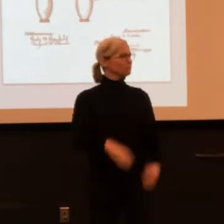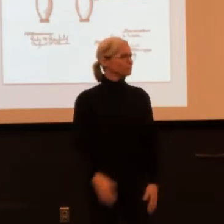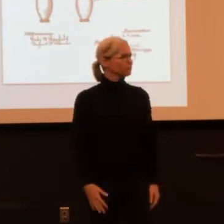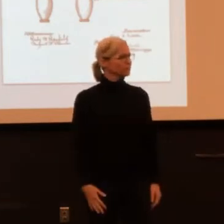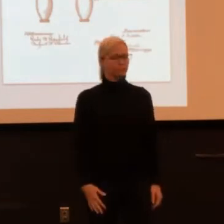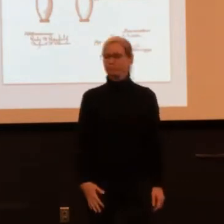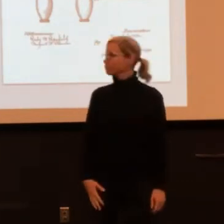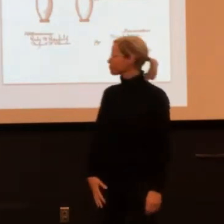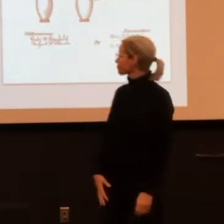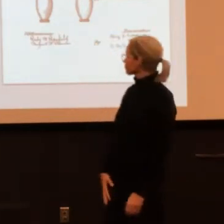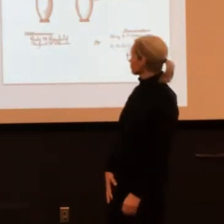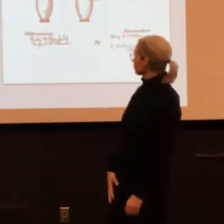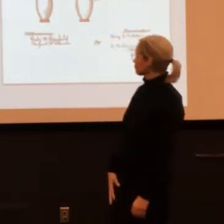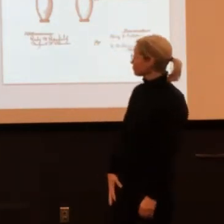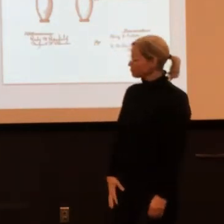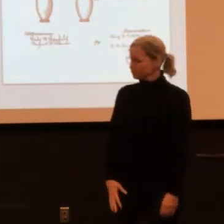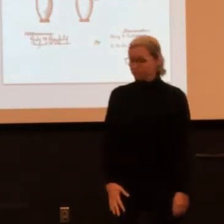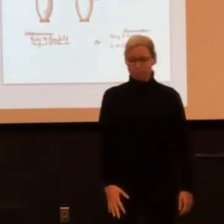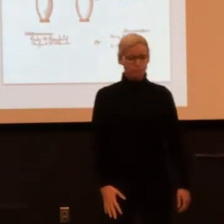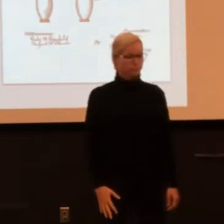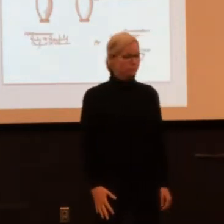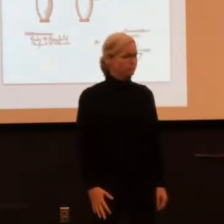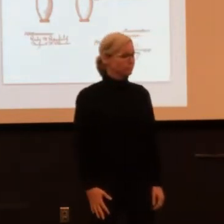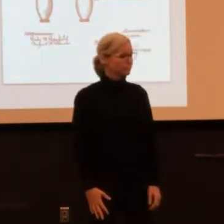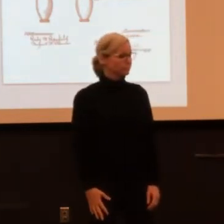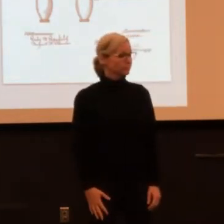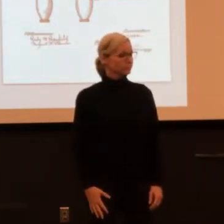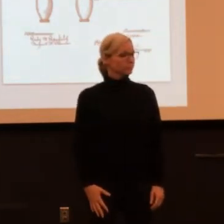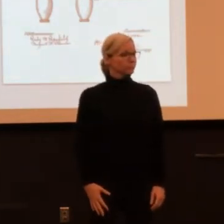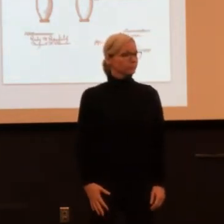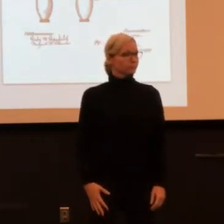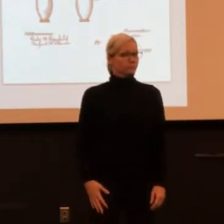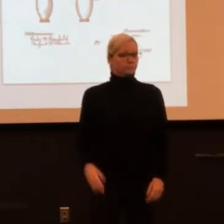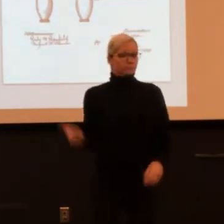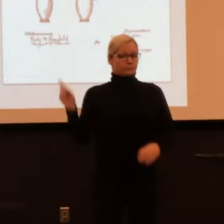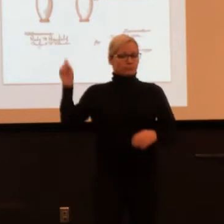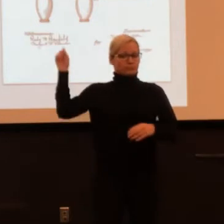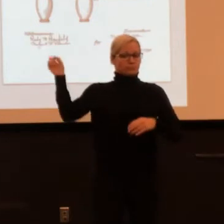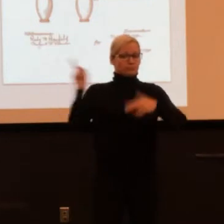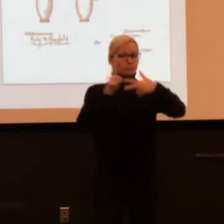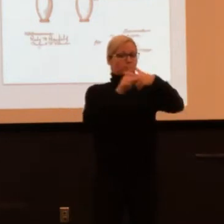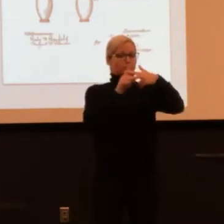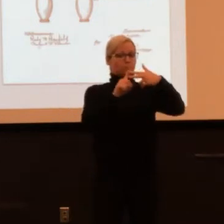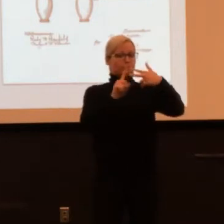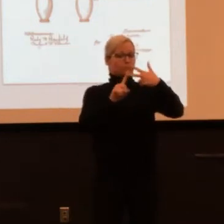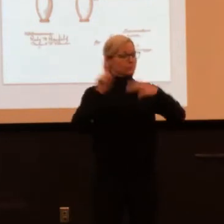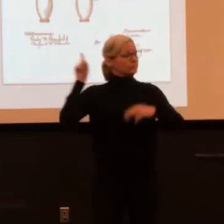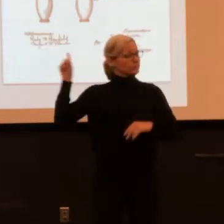I've listed the three most common ways I think you'll interact with patents.